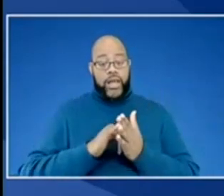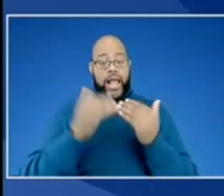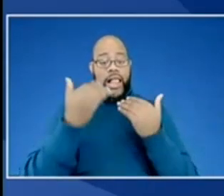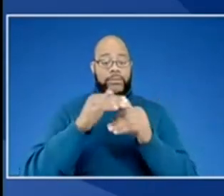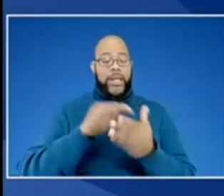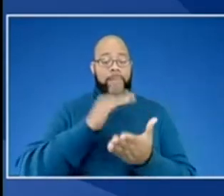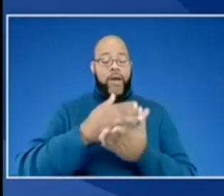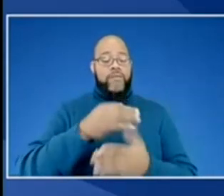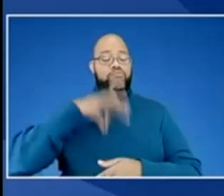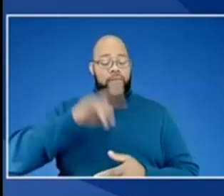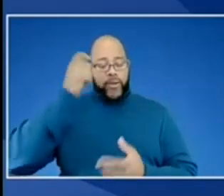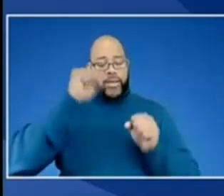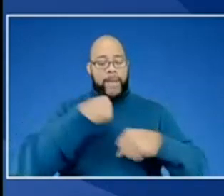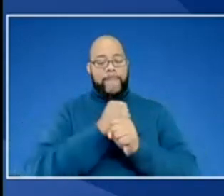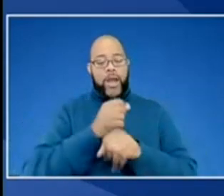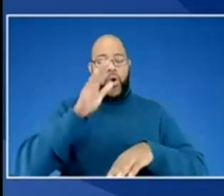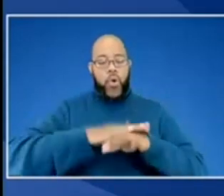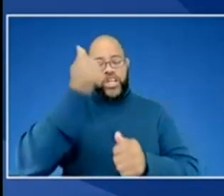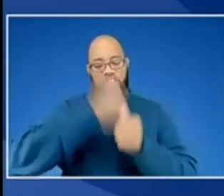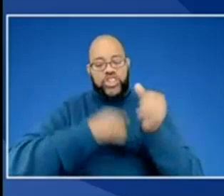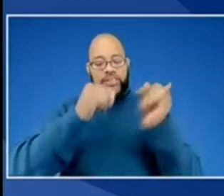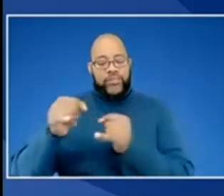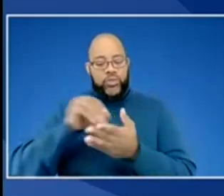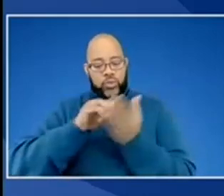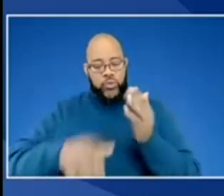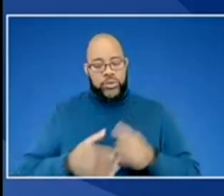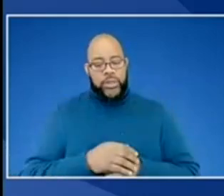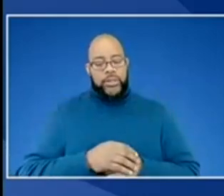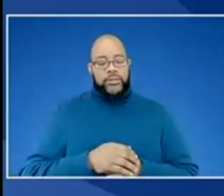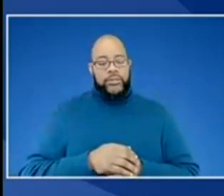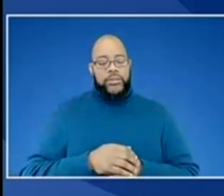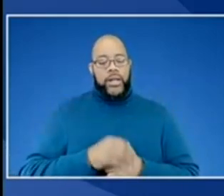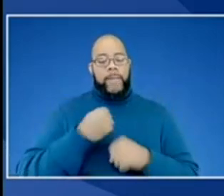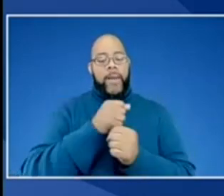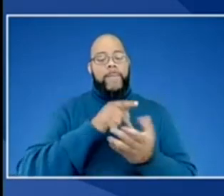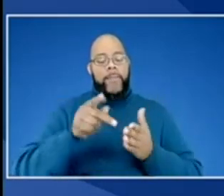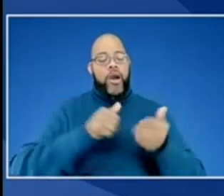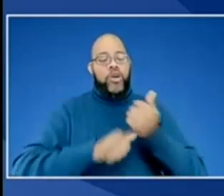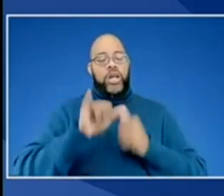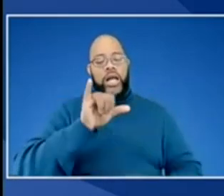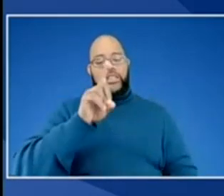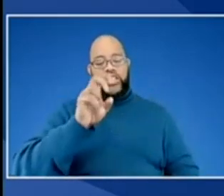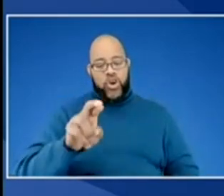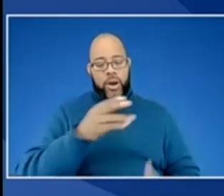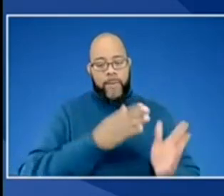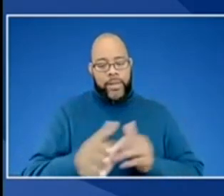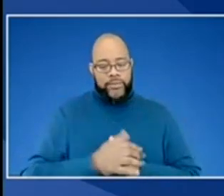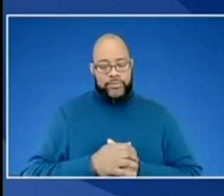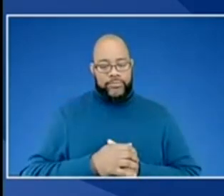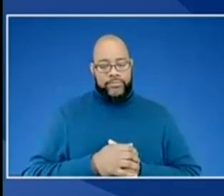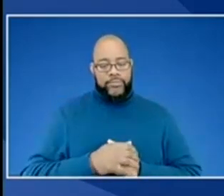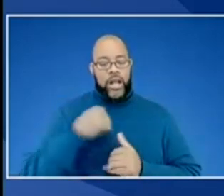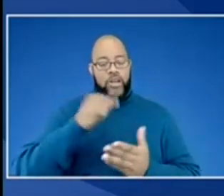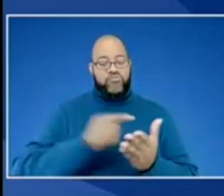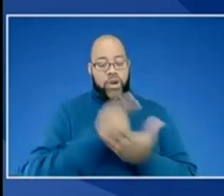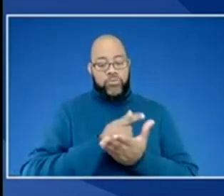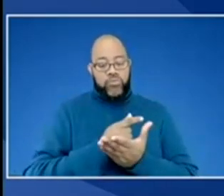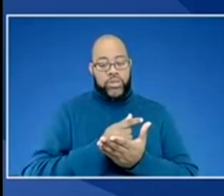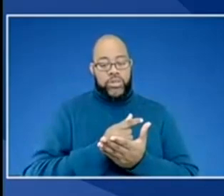Government can make on each individual student who makes payments under an IBR plan. I graduated from BU in 2007 with a